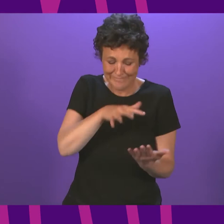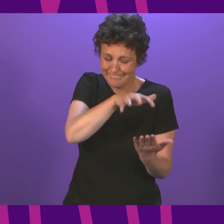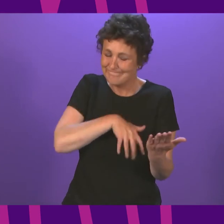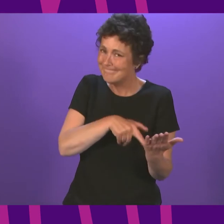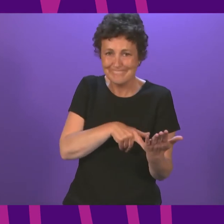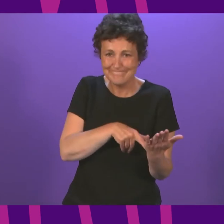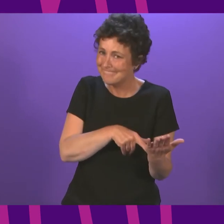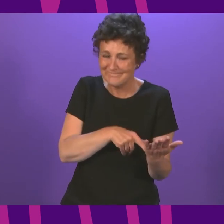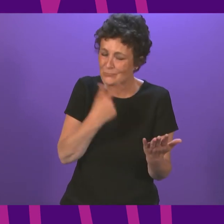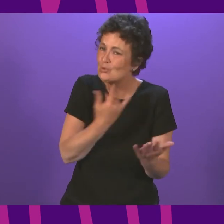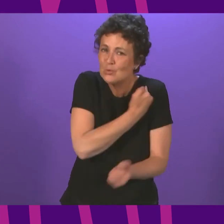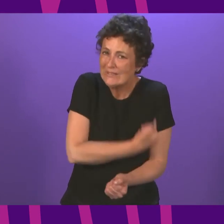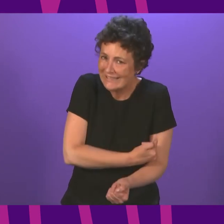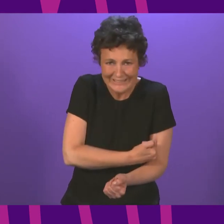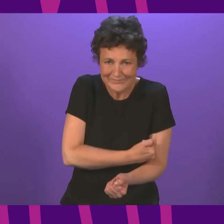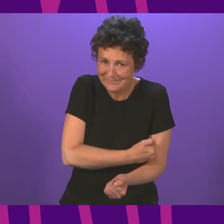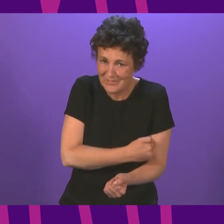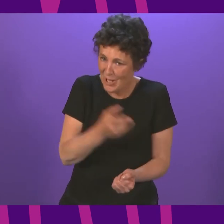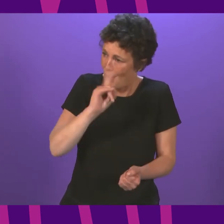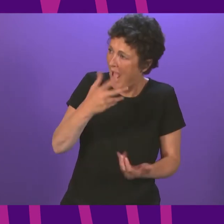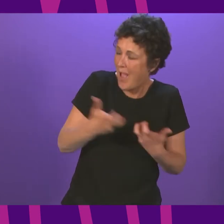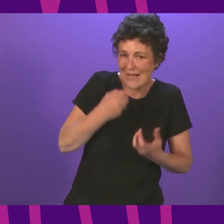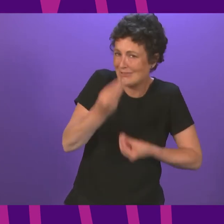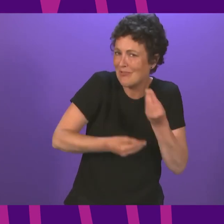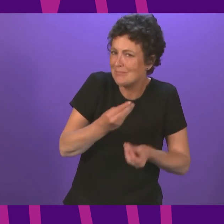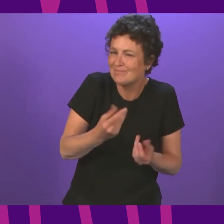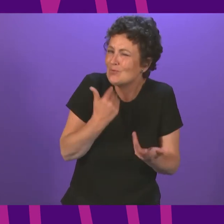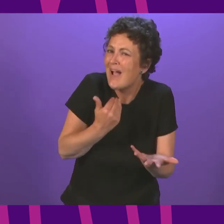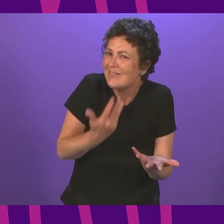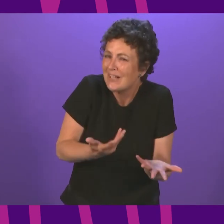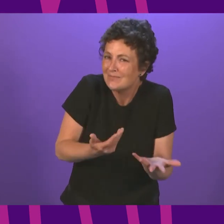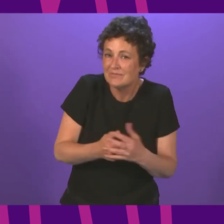amendments suggested, in the way that I just described. It is important to consider what